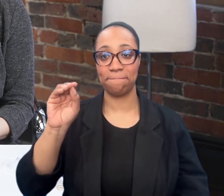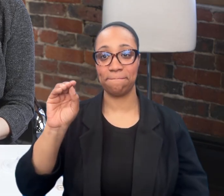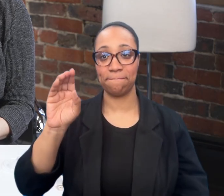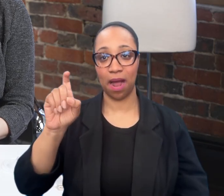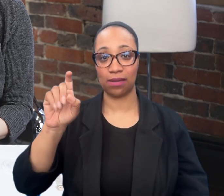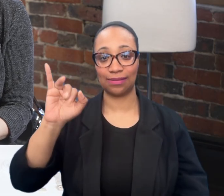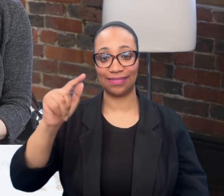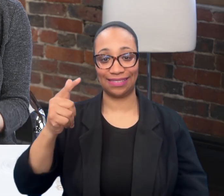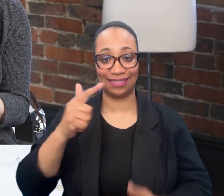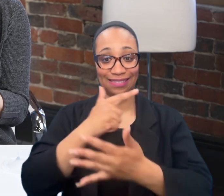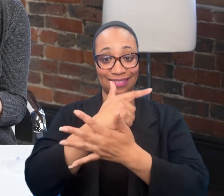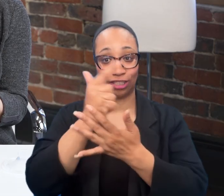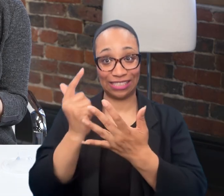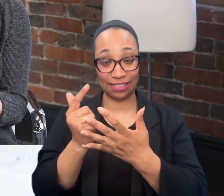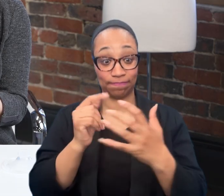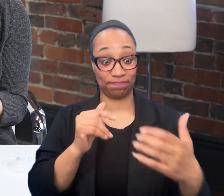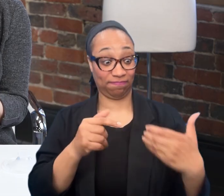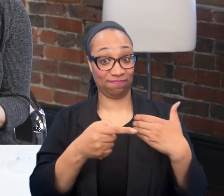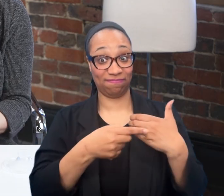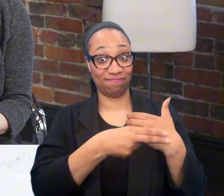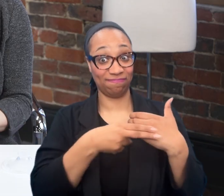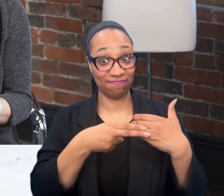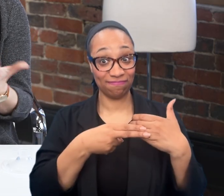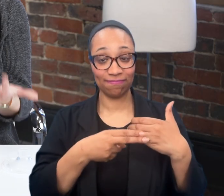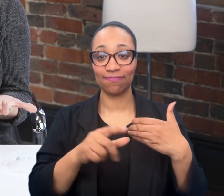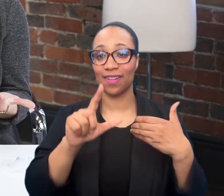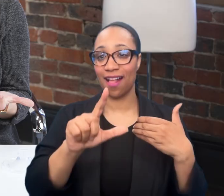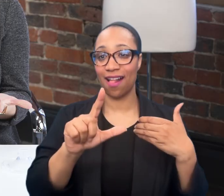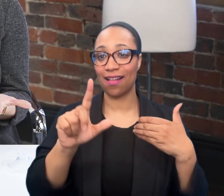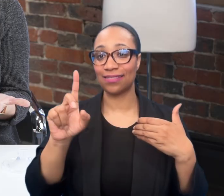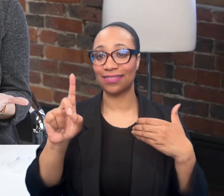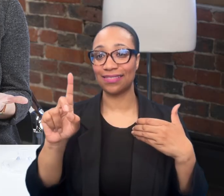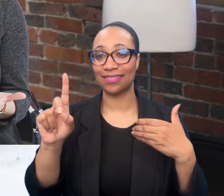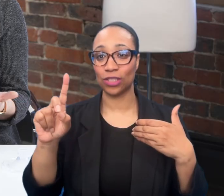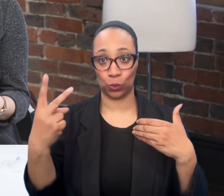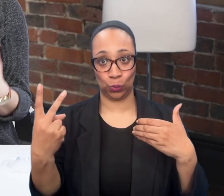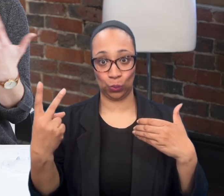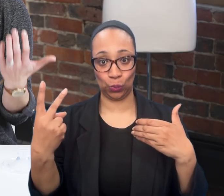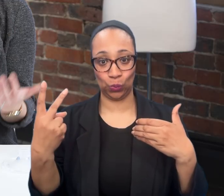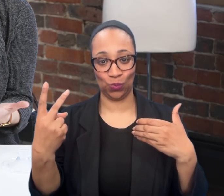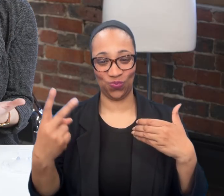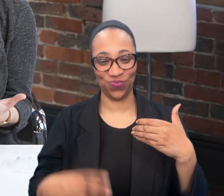wearables and this is the Discreet Duo and things we're going to cover today are special features